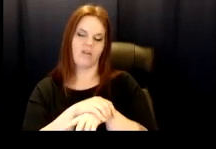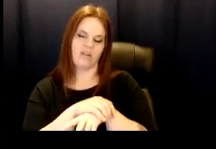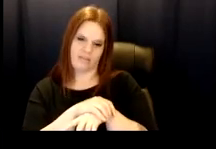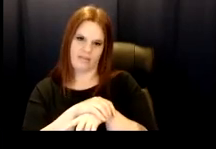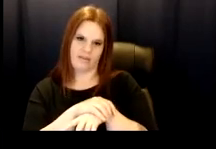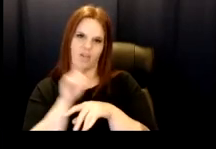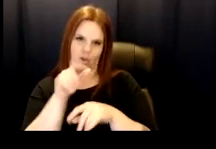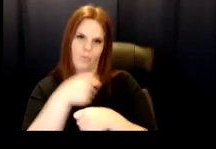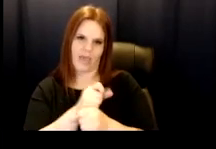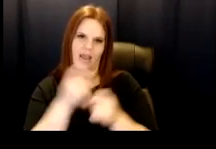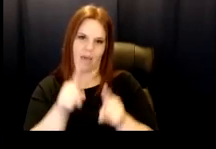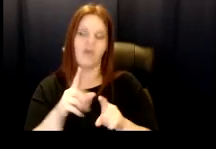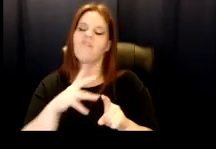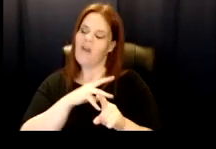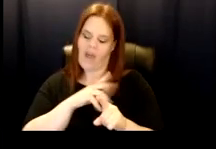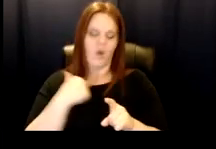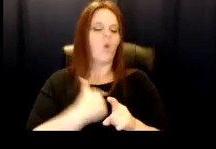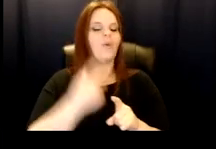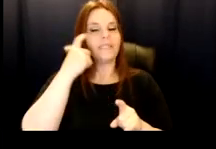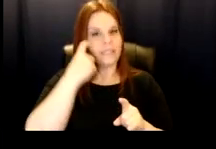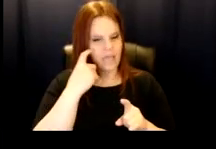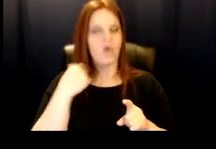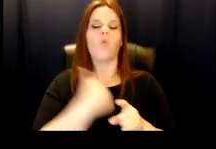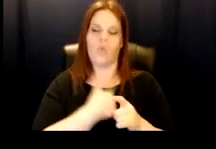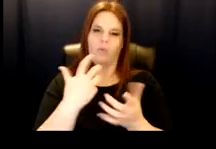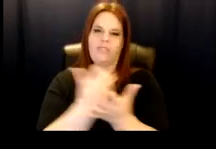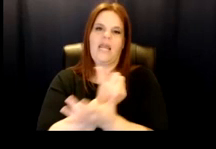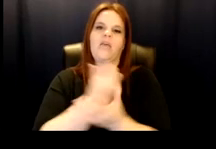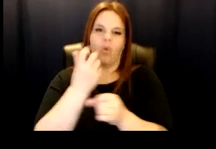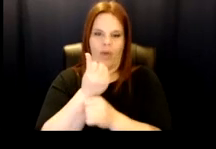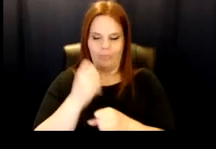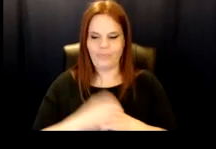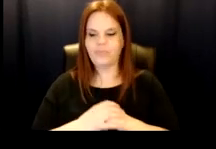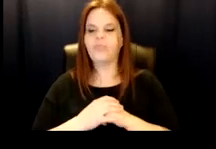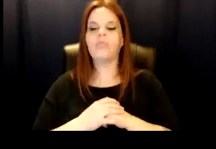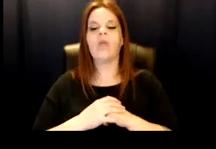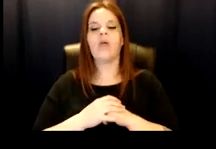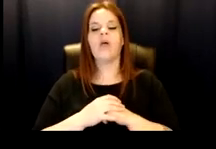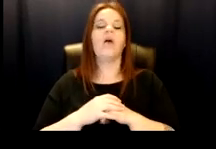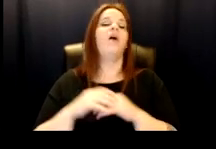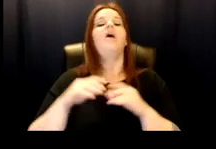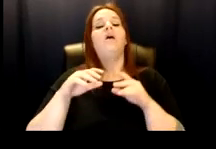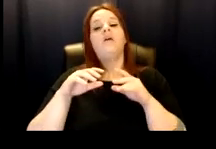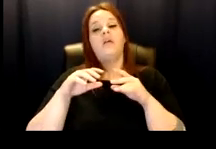It's okay, we will take this win. The expansion of telework, flexible work schedules and flexible